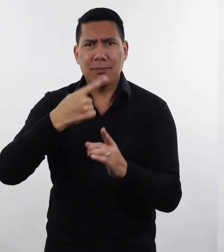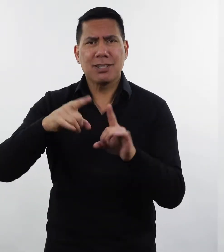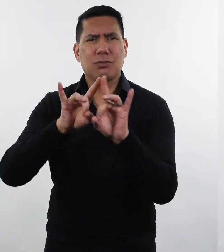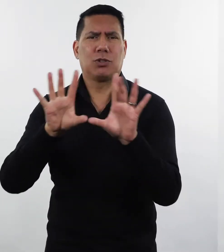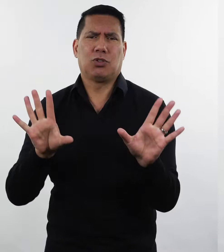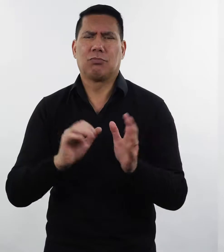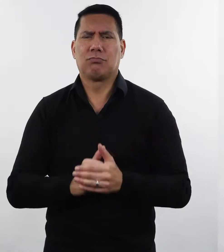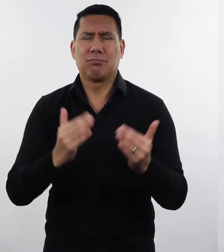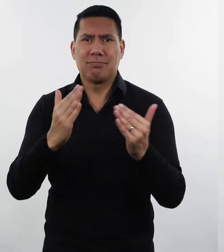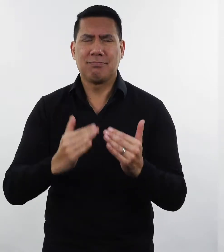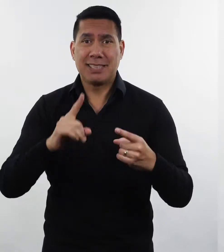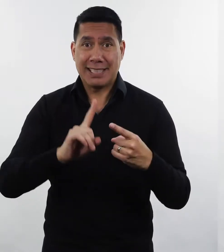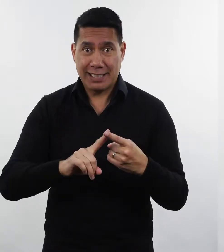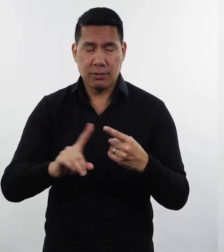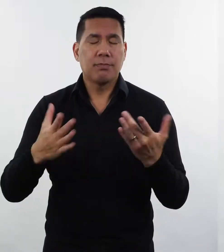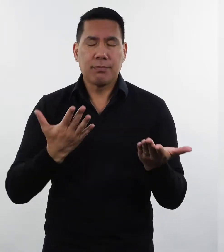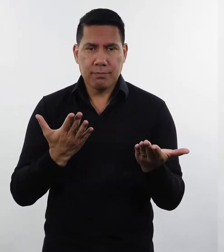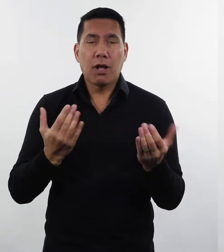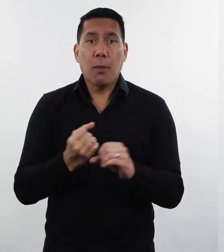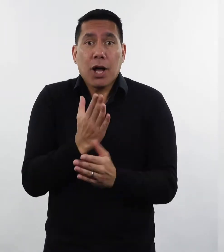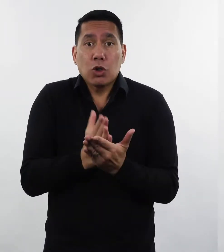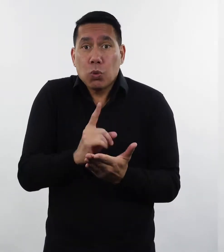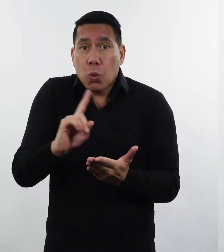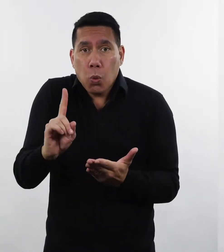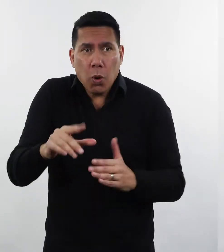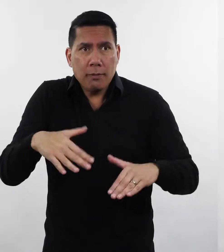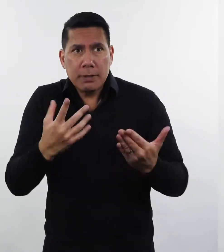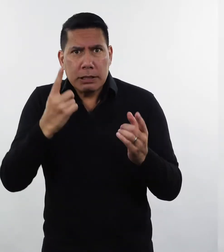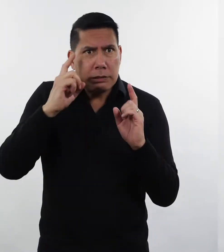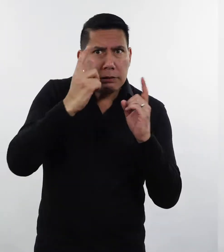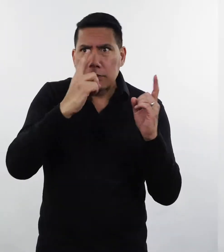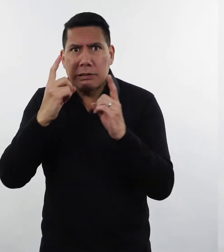(e) promptly take steps to raise and act on concerns about matters